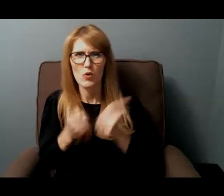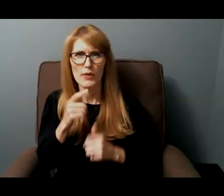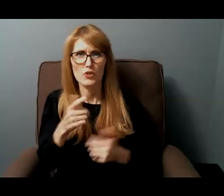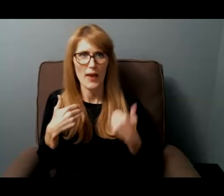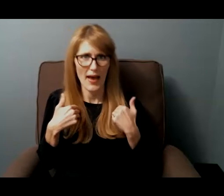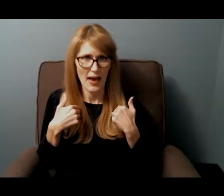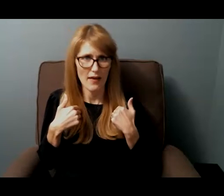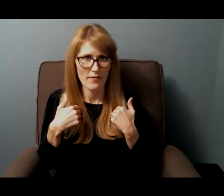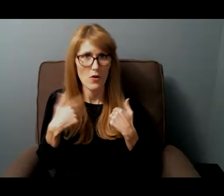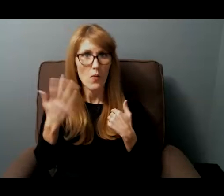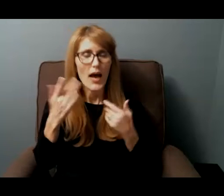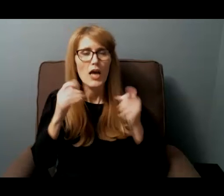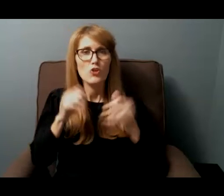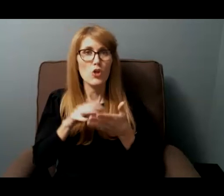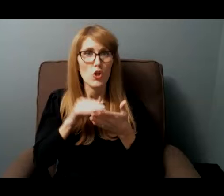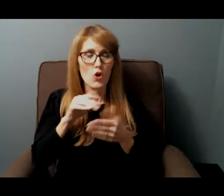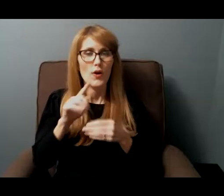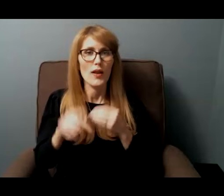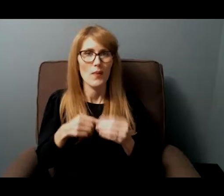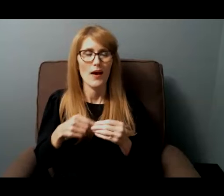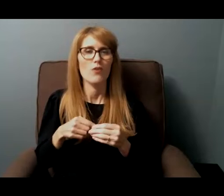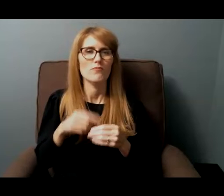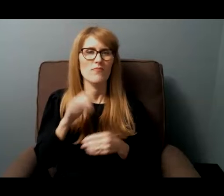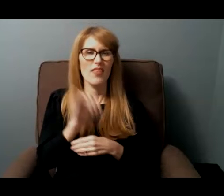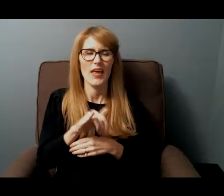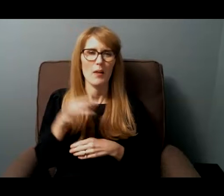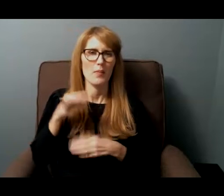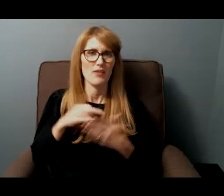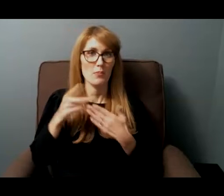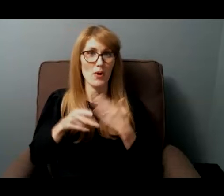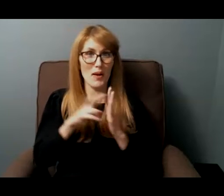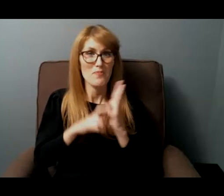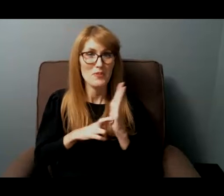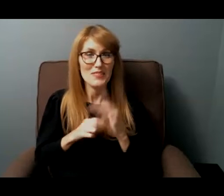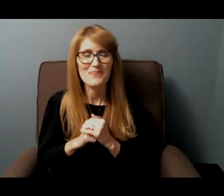benefit program rules you need to learn about. All right. So I am going to do this. We are going